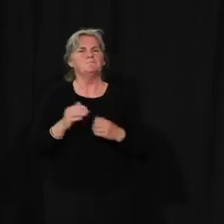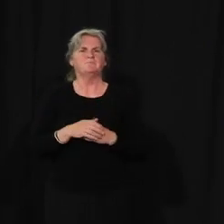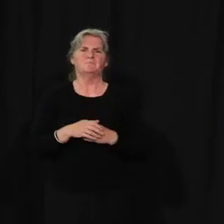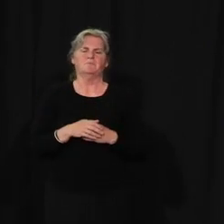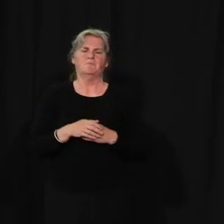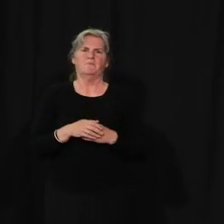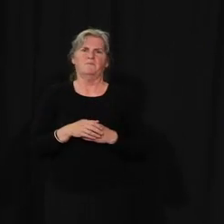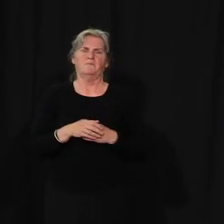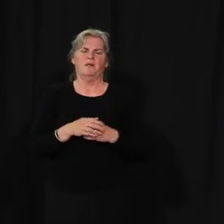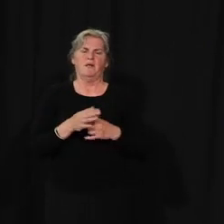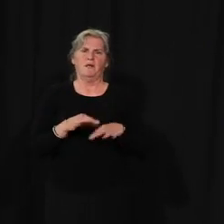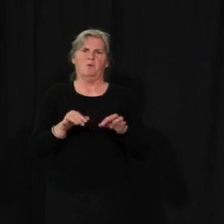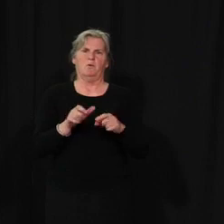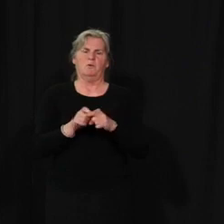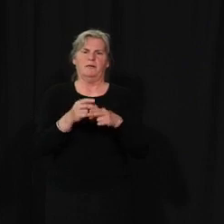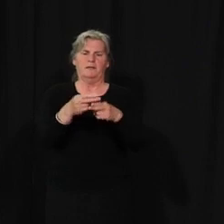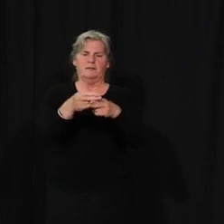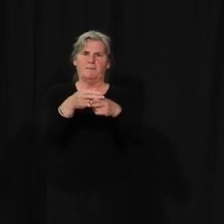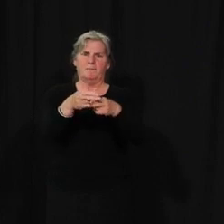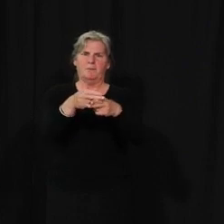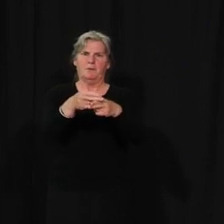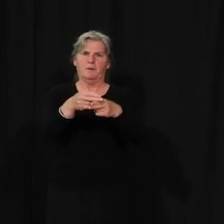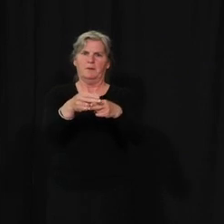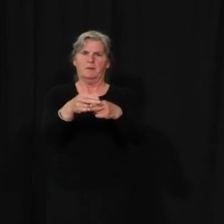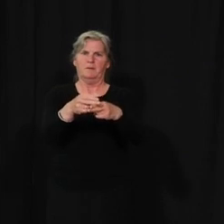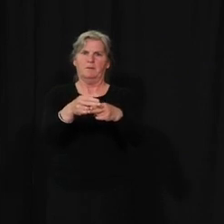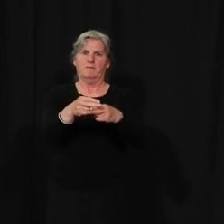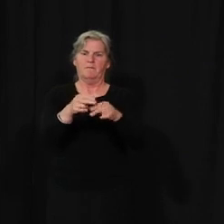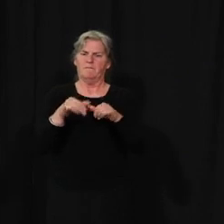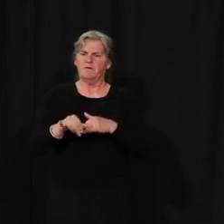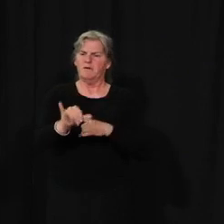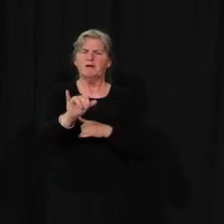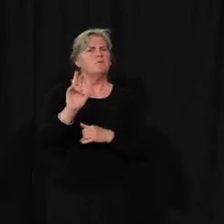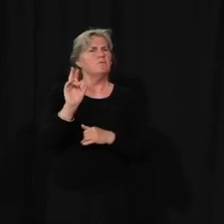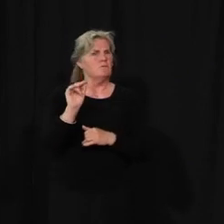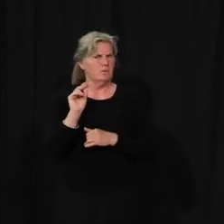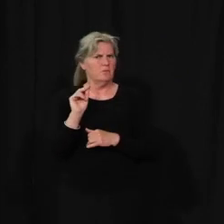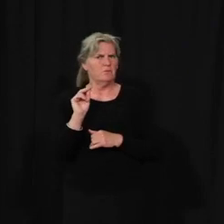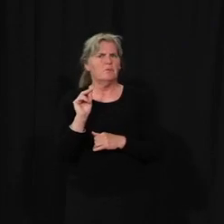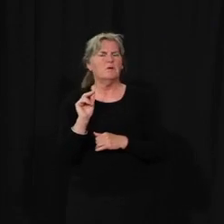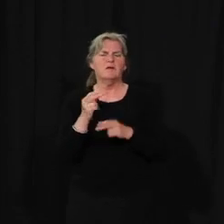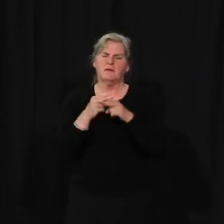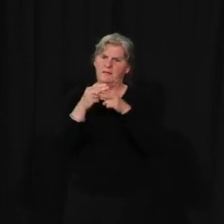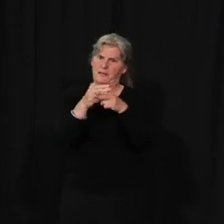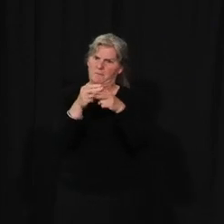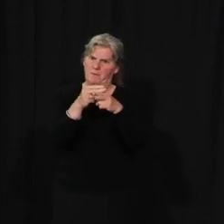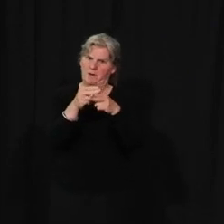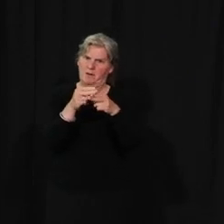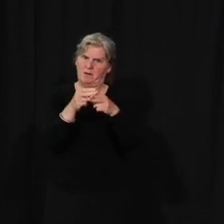important word there is tempora. That we are doing these things s